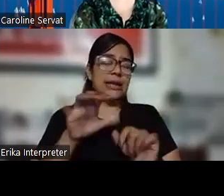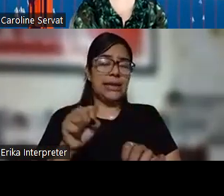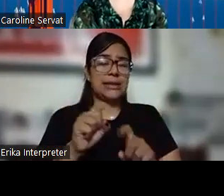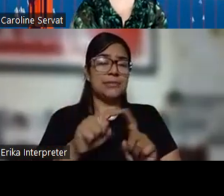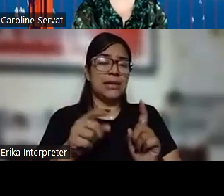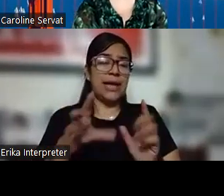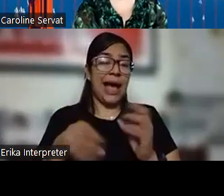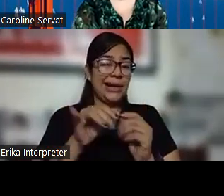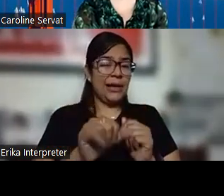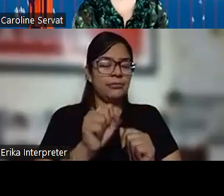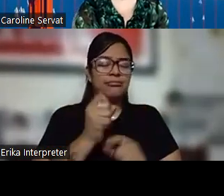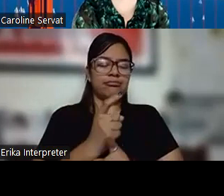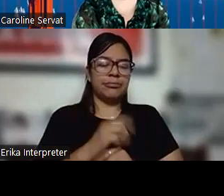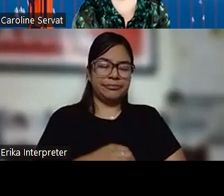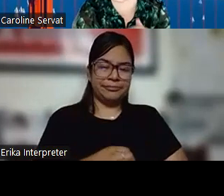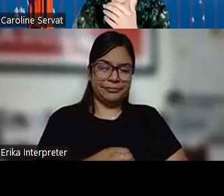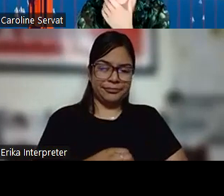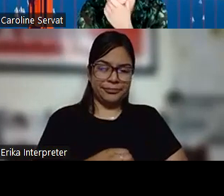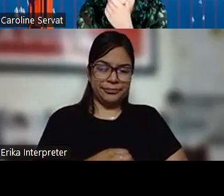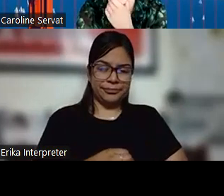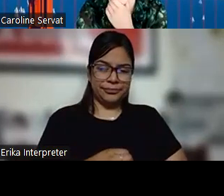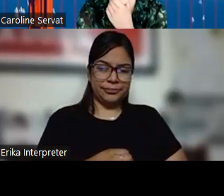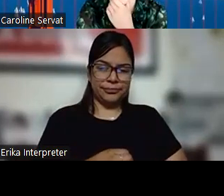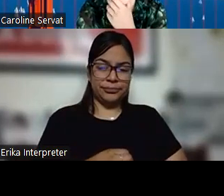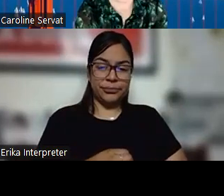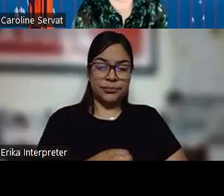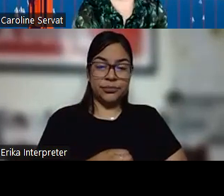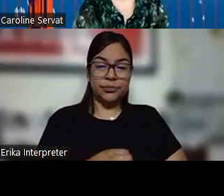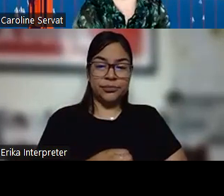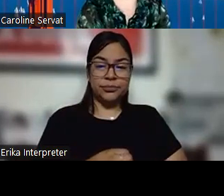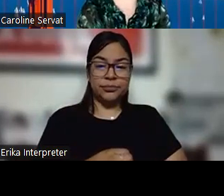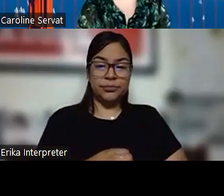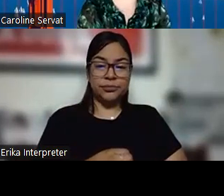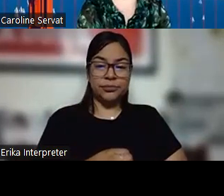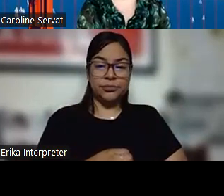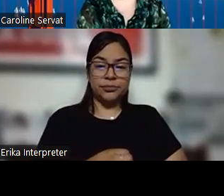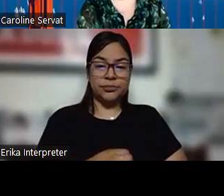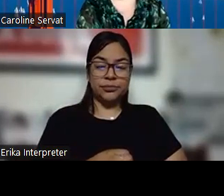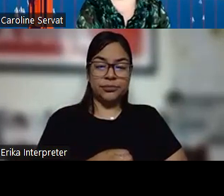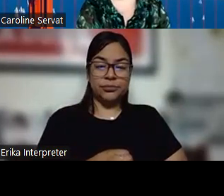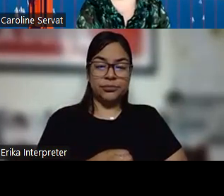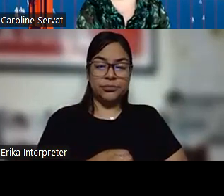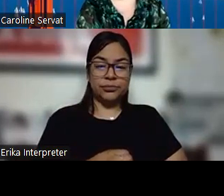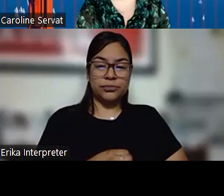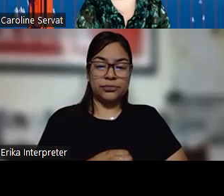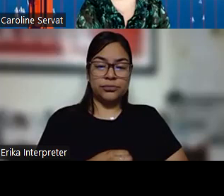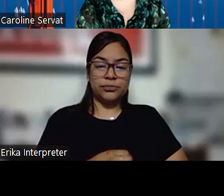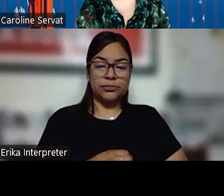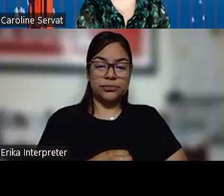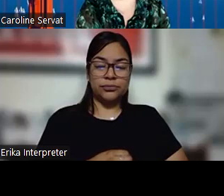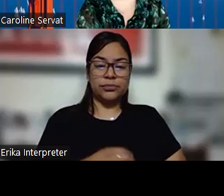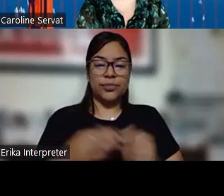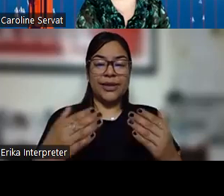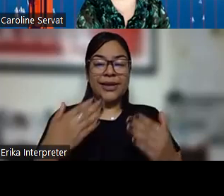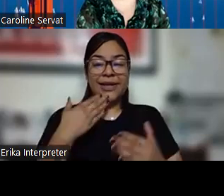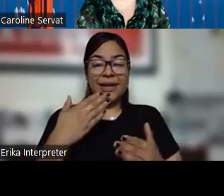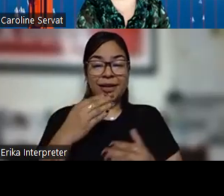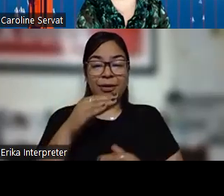see bet Betsy with her hand up and then remote thank you Betsy Harper with um ca County Area